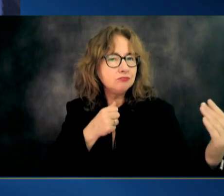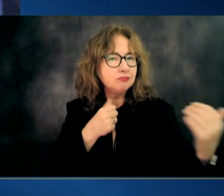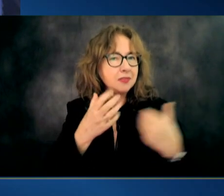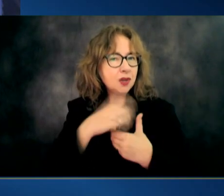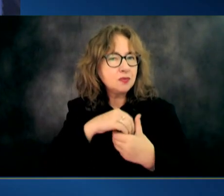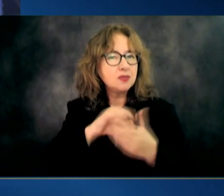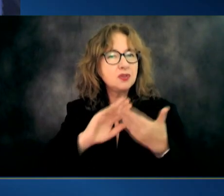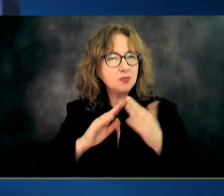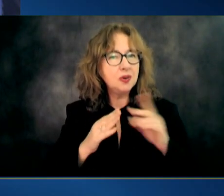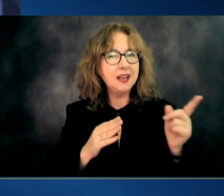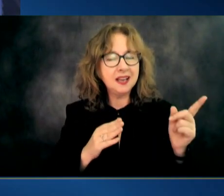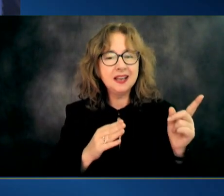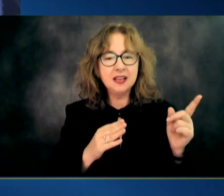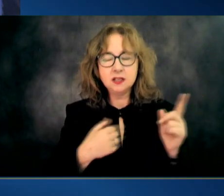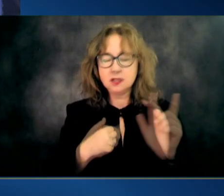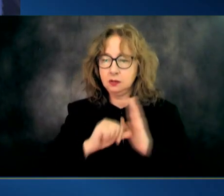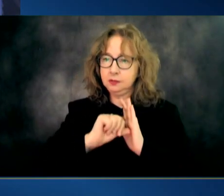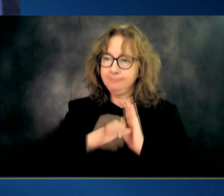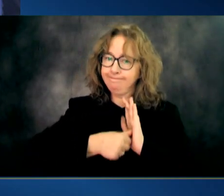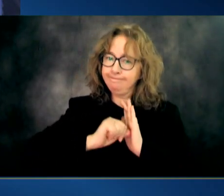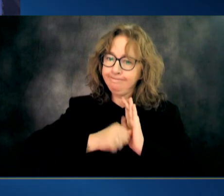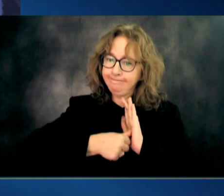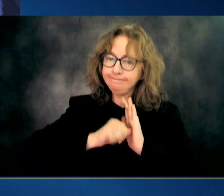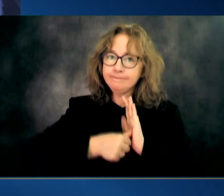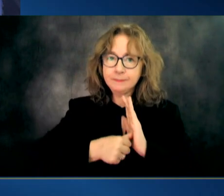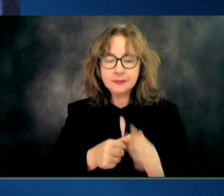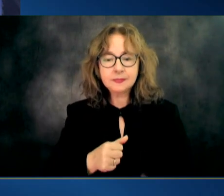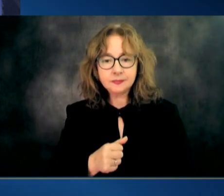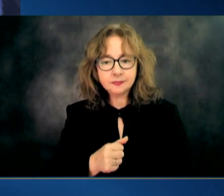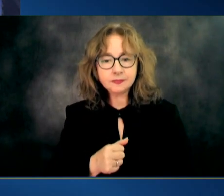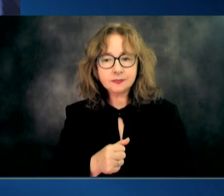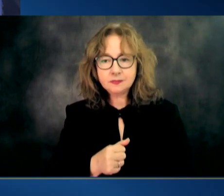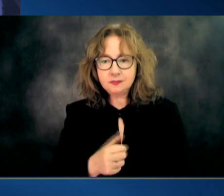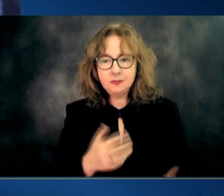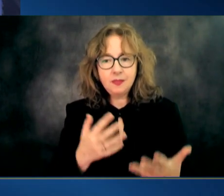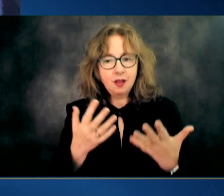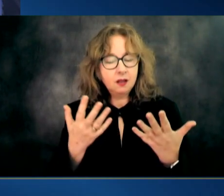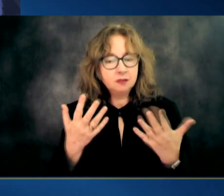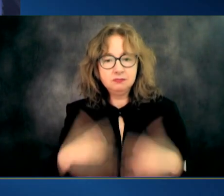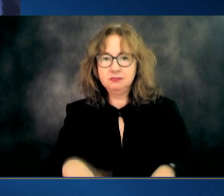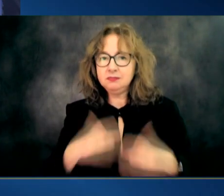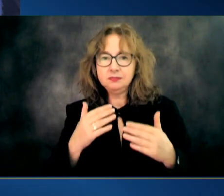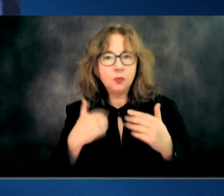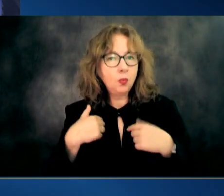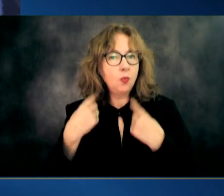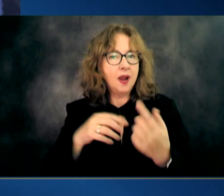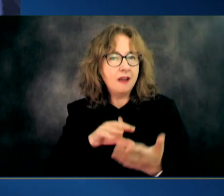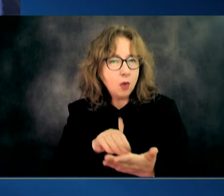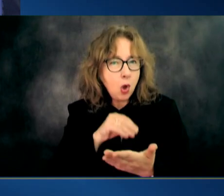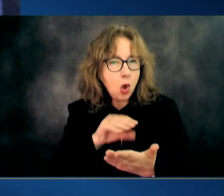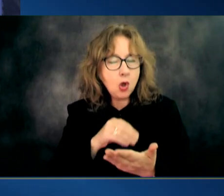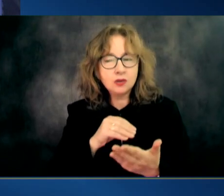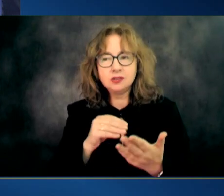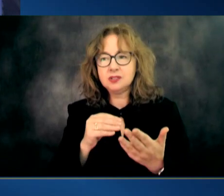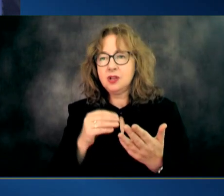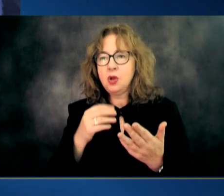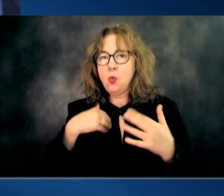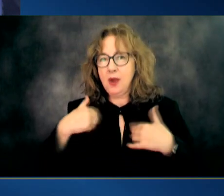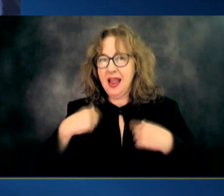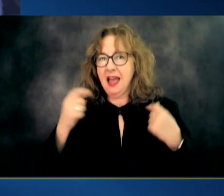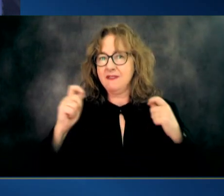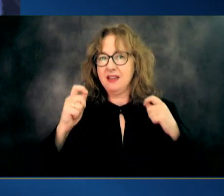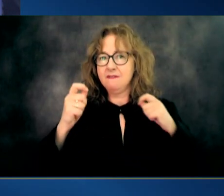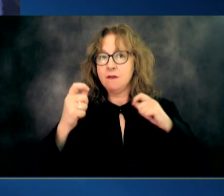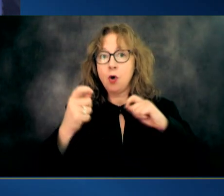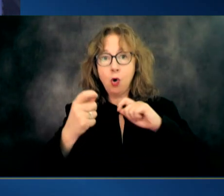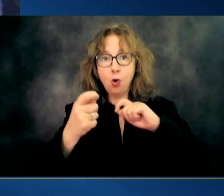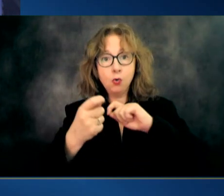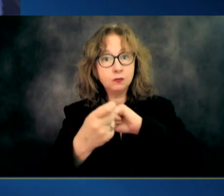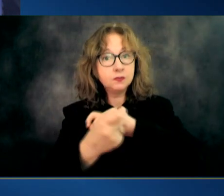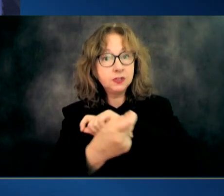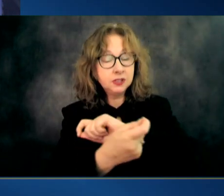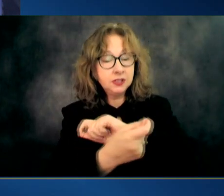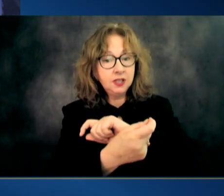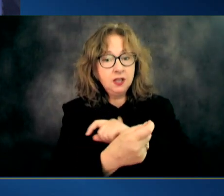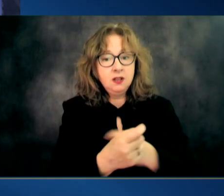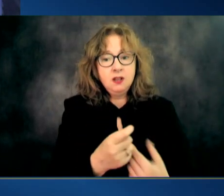I can't emphasize enough how much we have learned, how much we have evolved from just allowing them